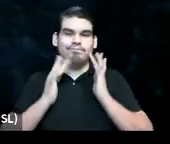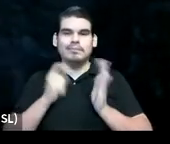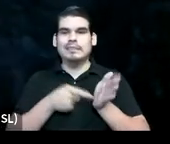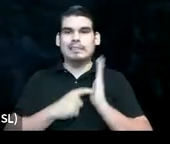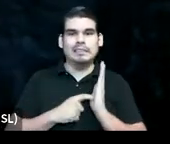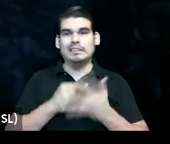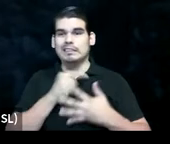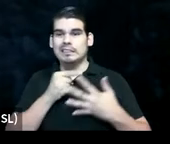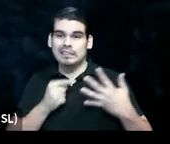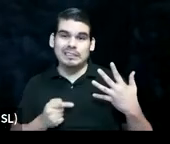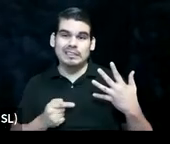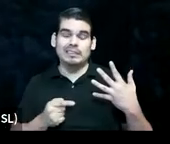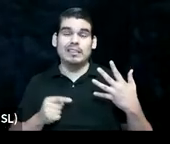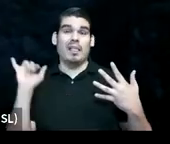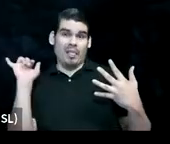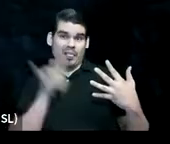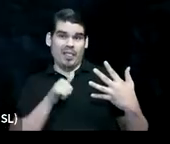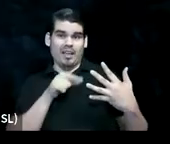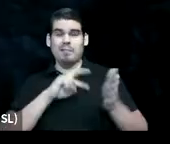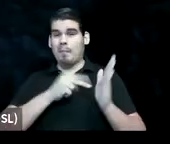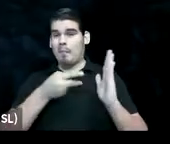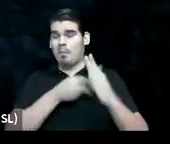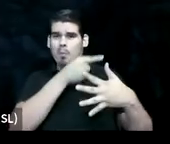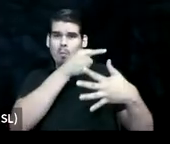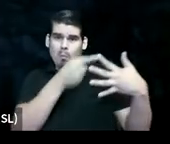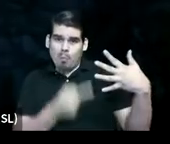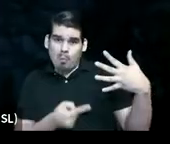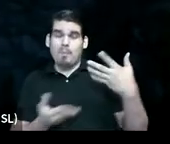mental health. Maybe you're asking for additional counselors on college campuses.